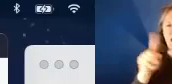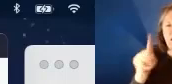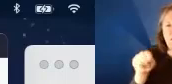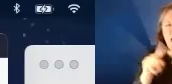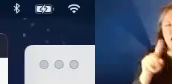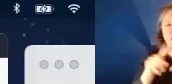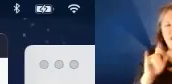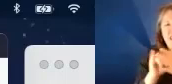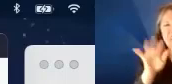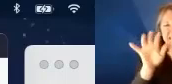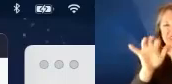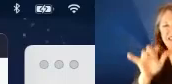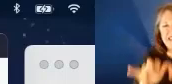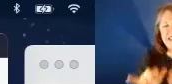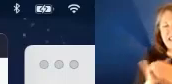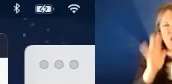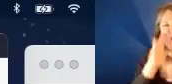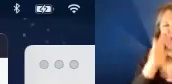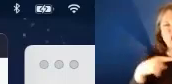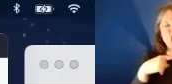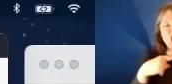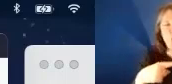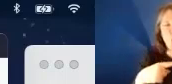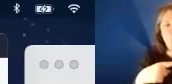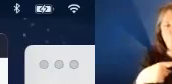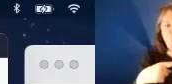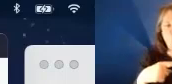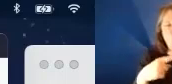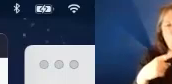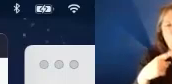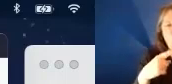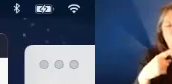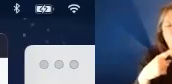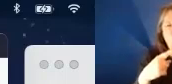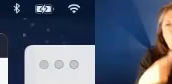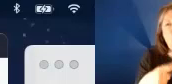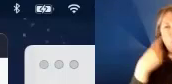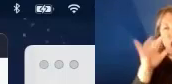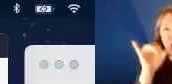that will show how the text is going to flow around the image, so if